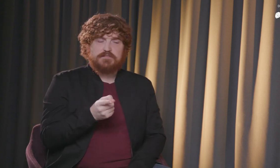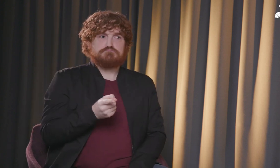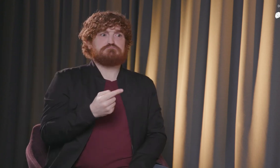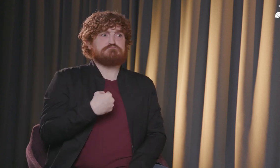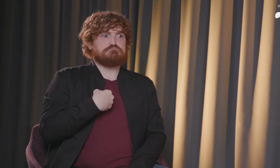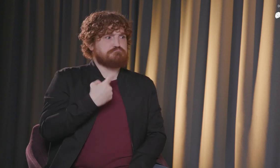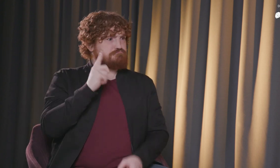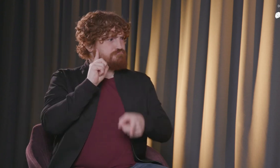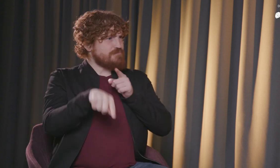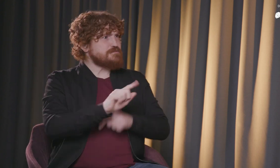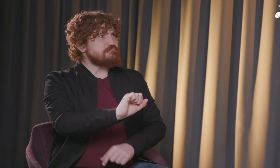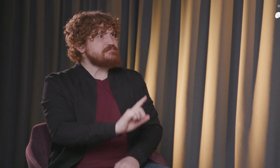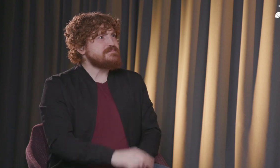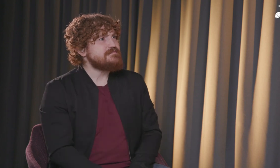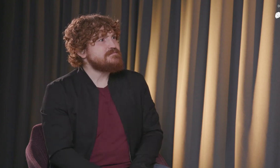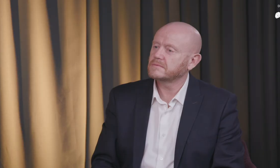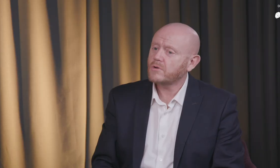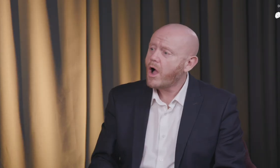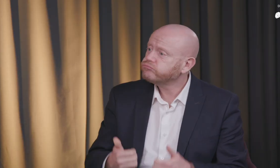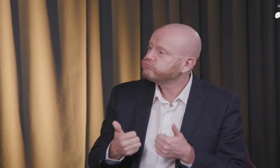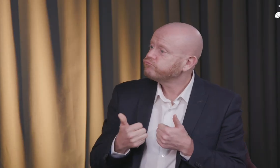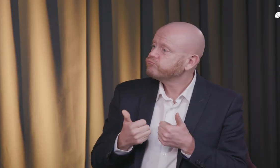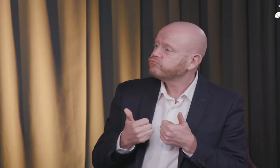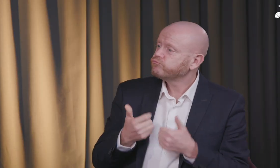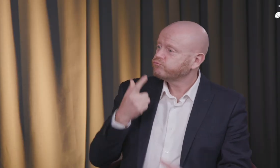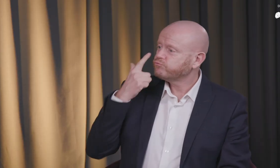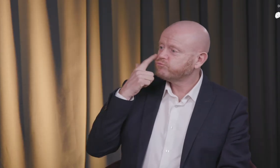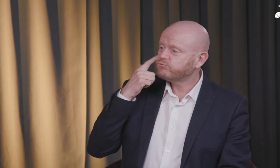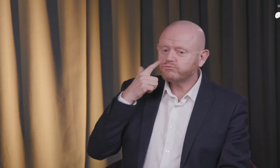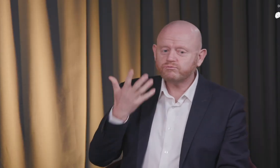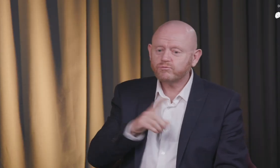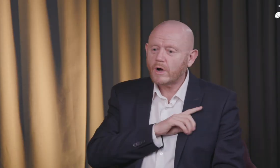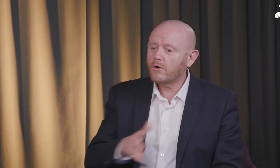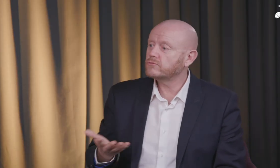what was your reaction? Good! I said I’d give it a go, why not,